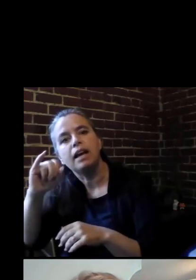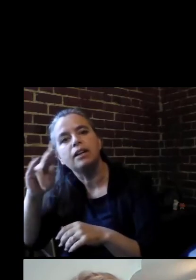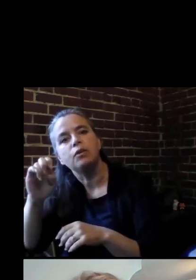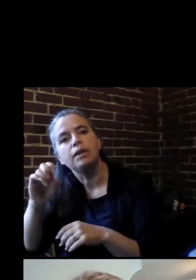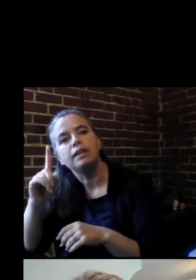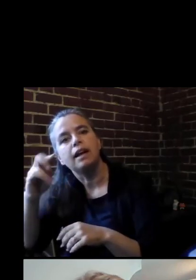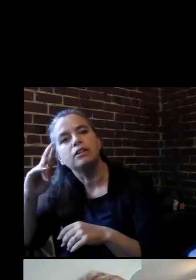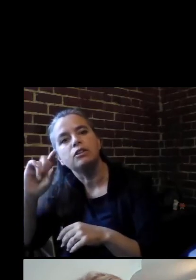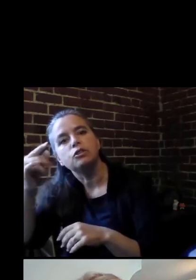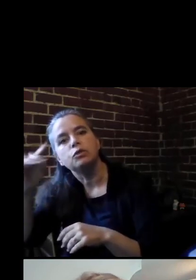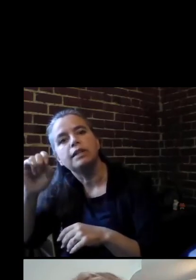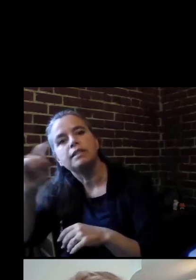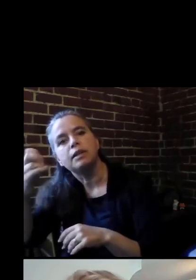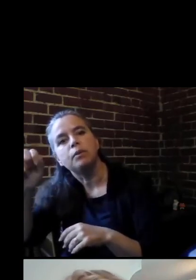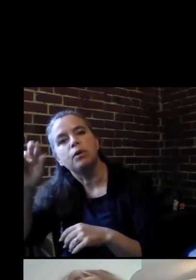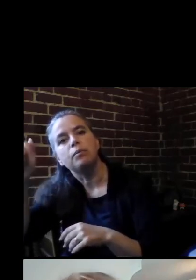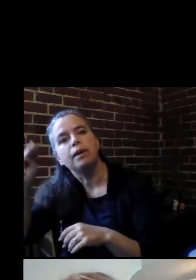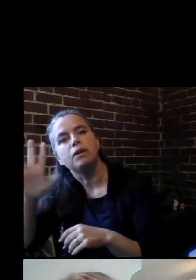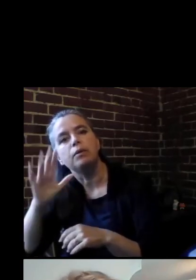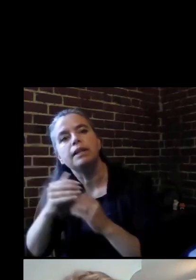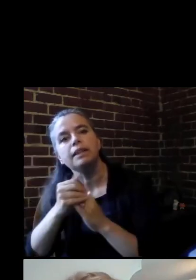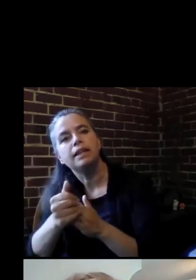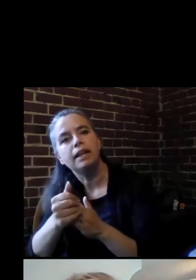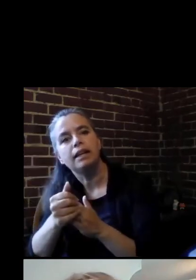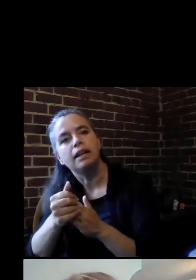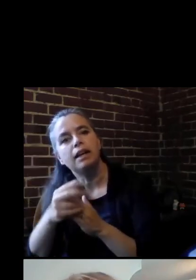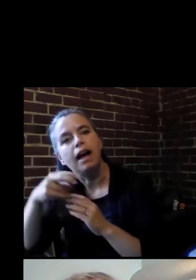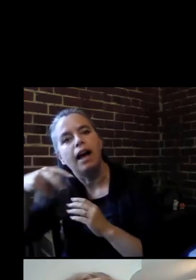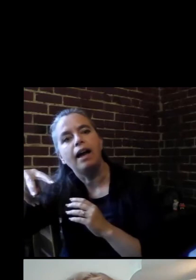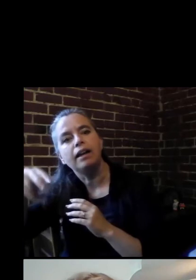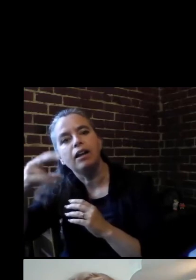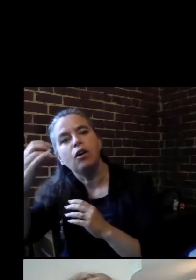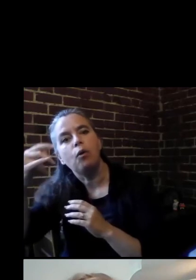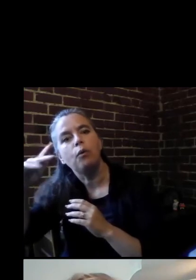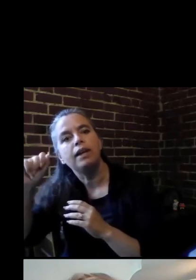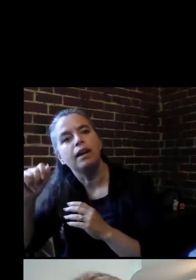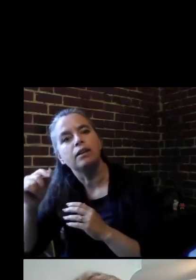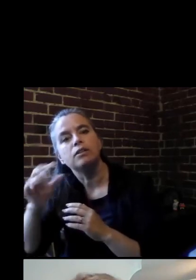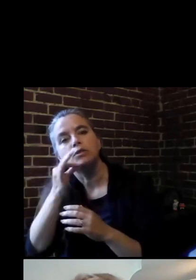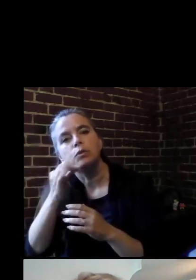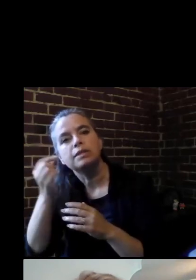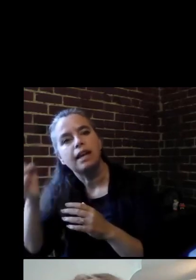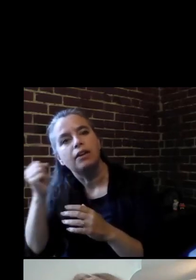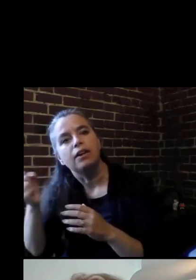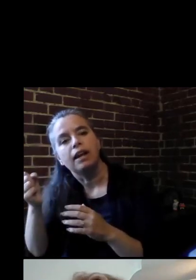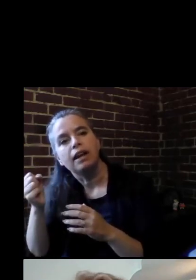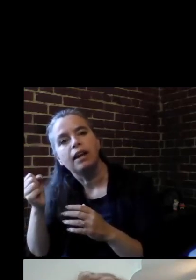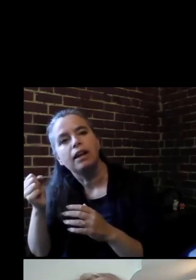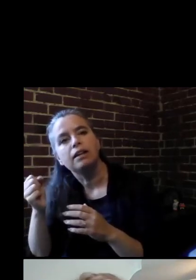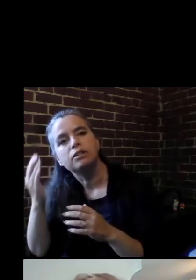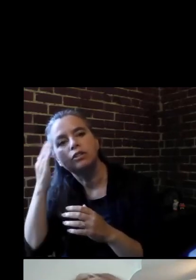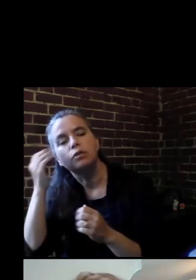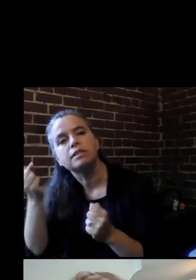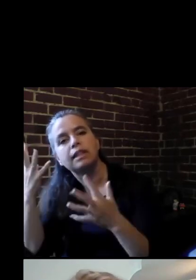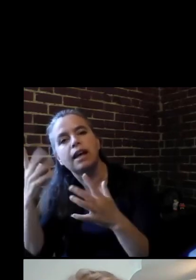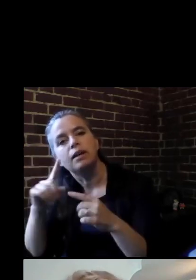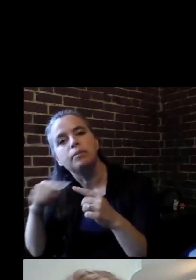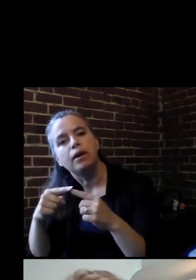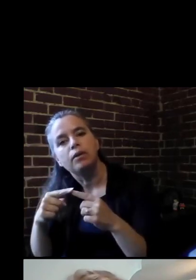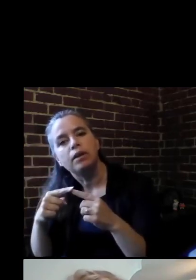will be leading a nature culture hike at Cahokia this weekend, Saturday, and she knows tons about plants that are native to Illinois and Missouri.